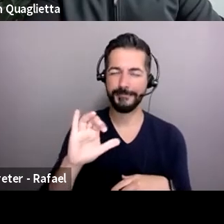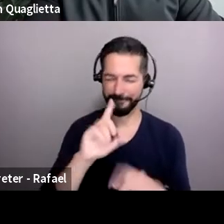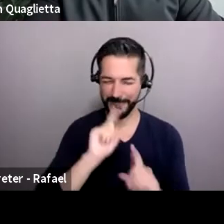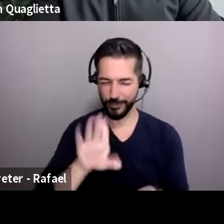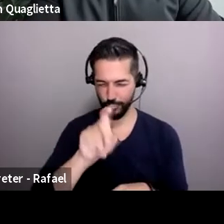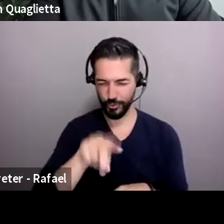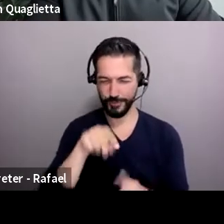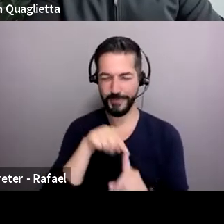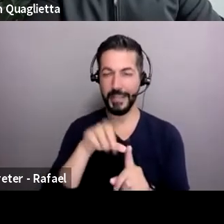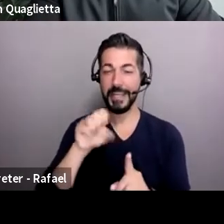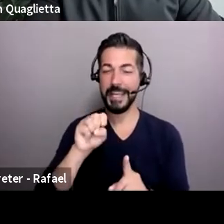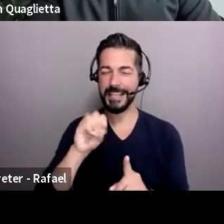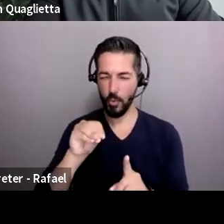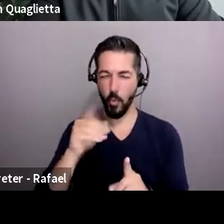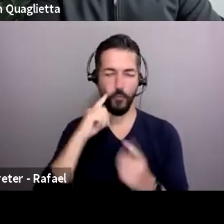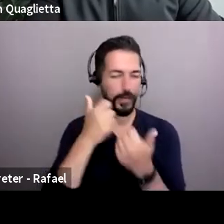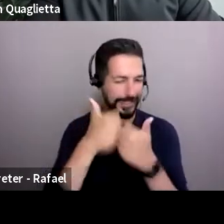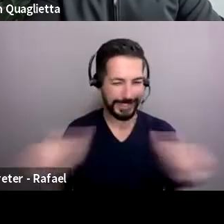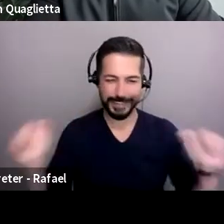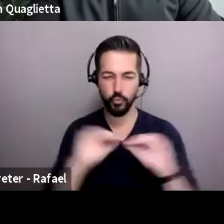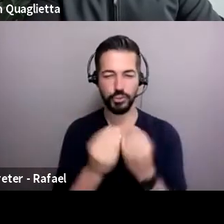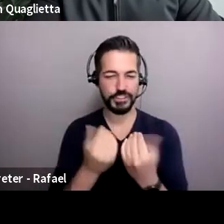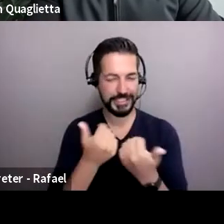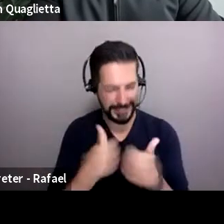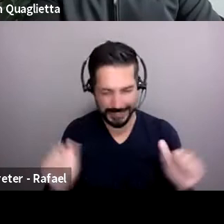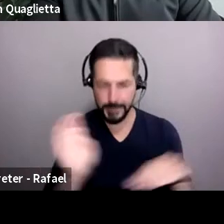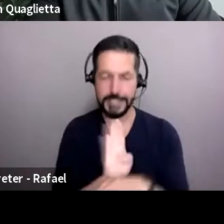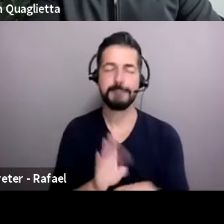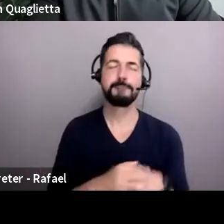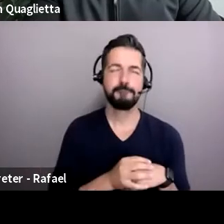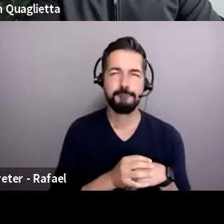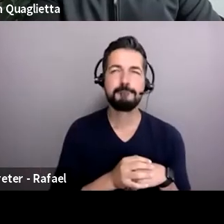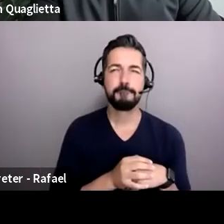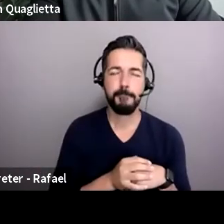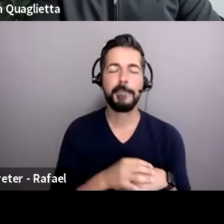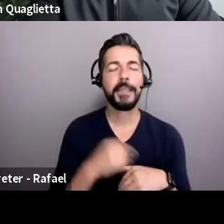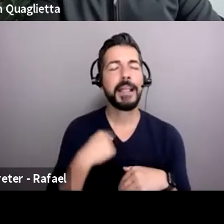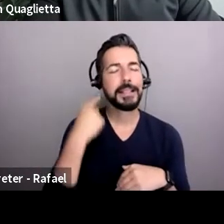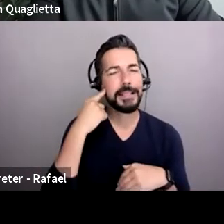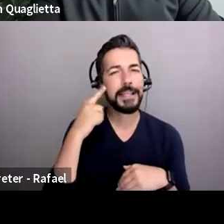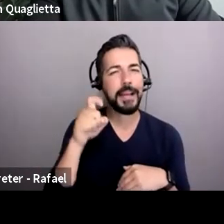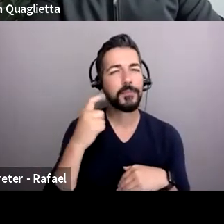for any organization for any business. I think you have to go back to those original business goals